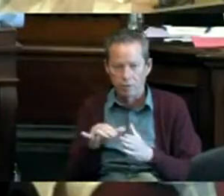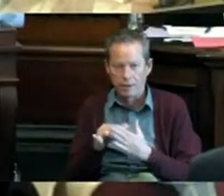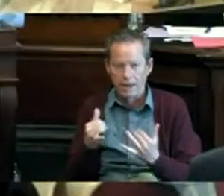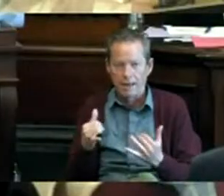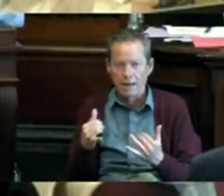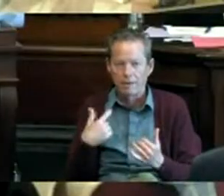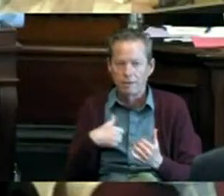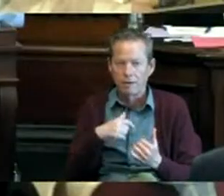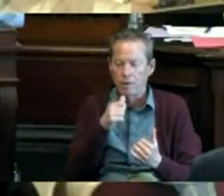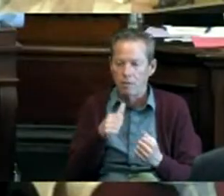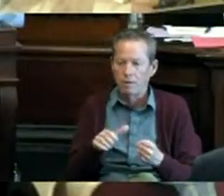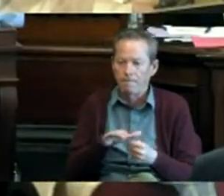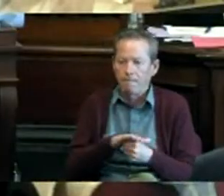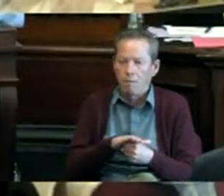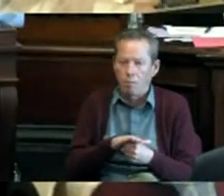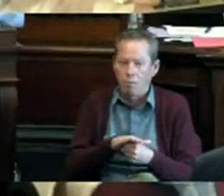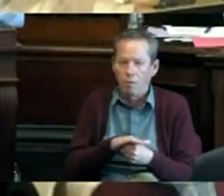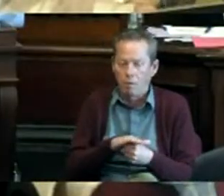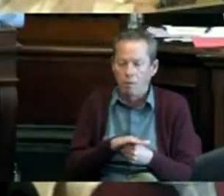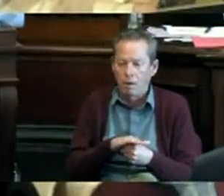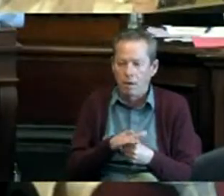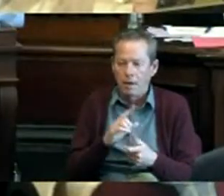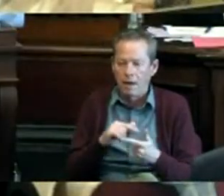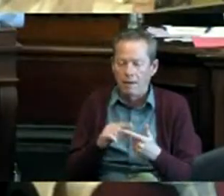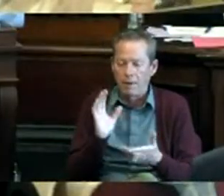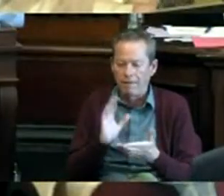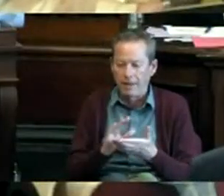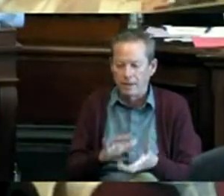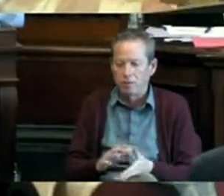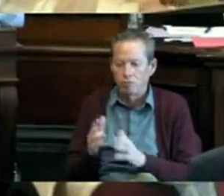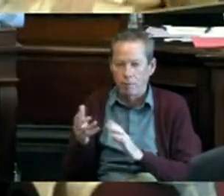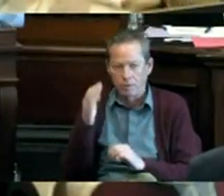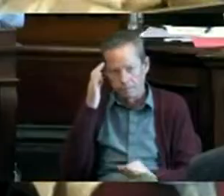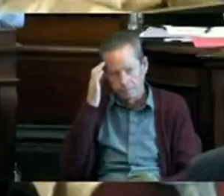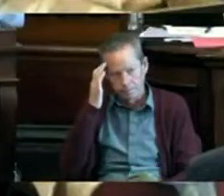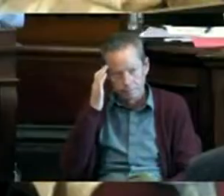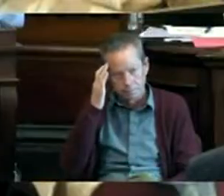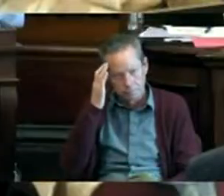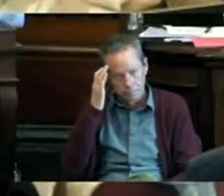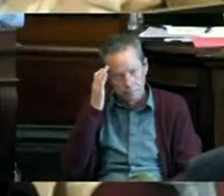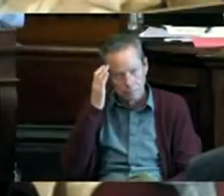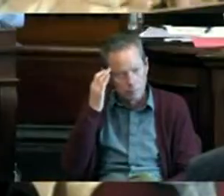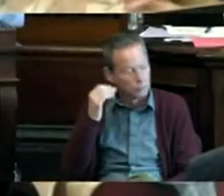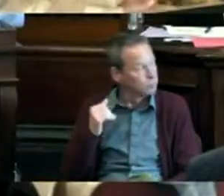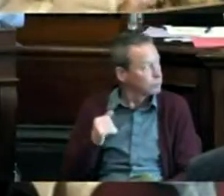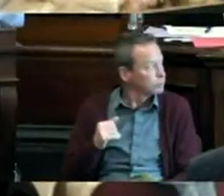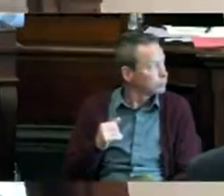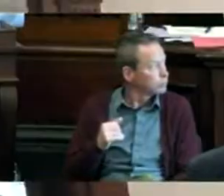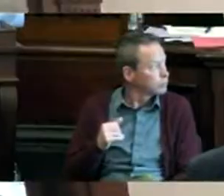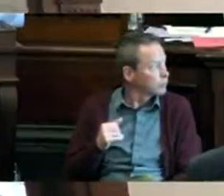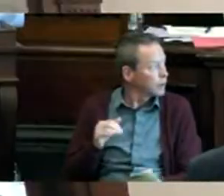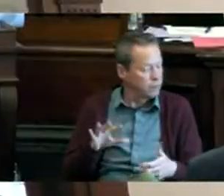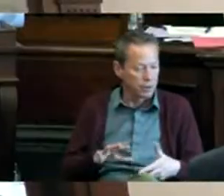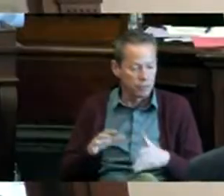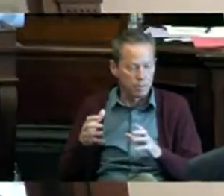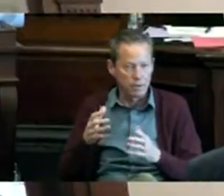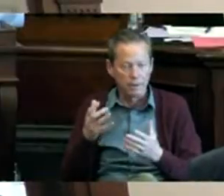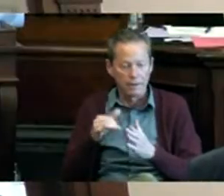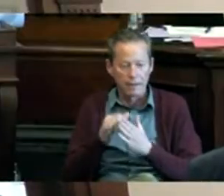in the population of Franklin, which they're doing now so that we don't get fully occupied and